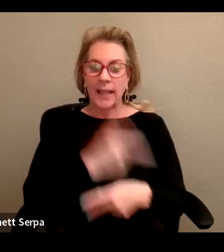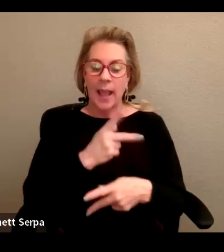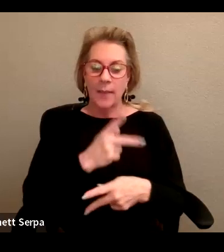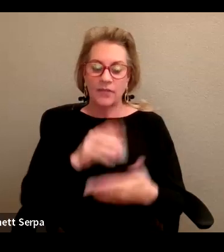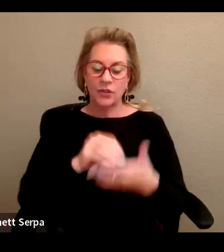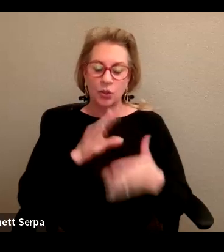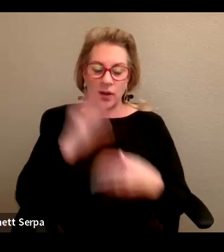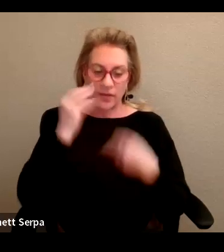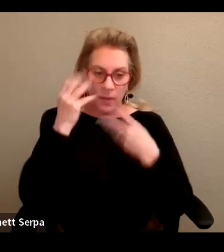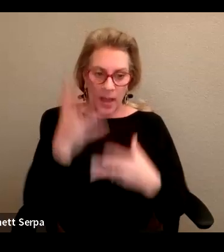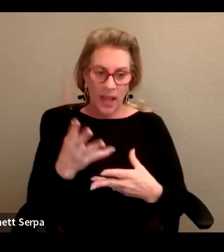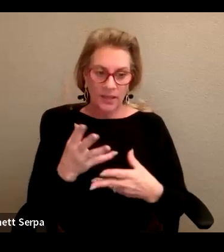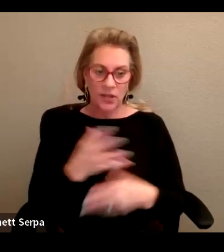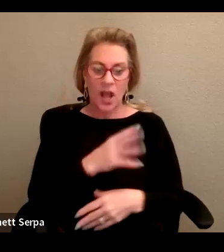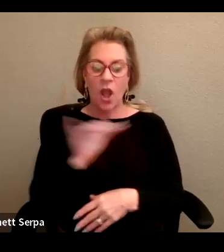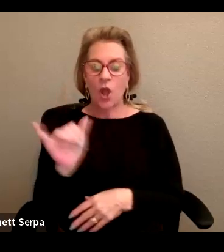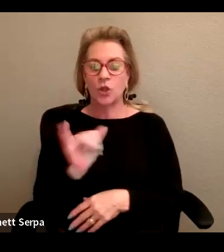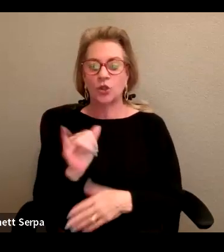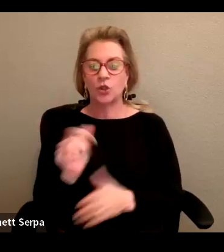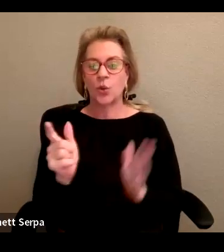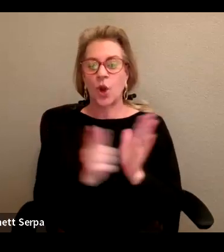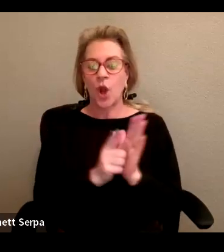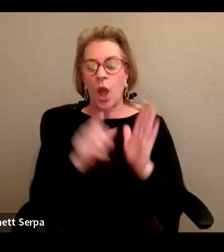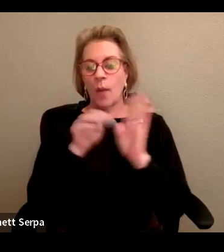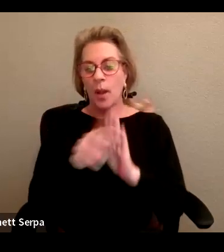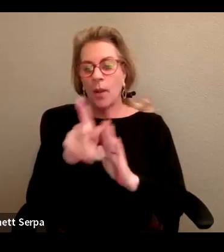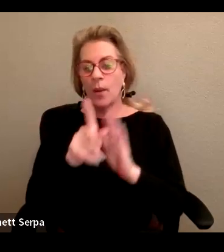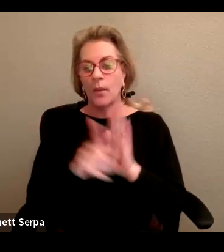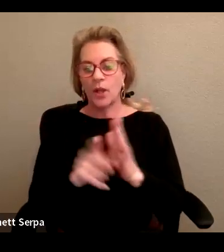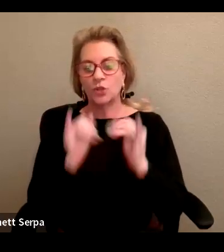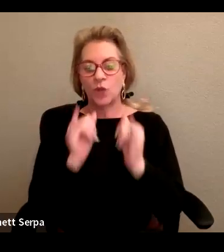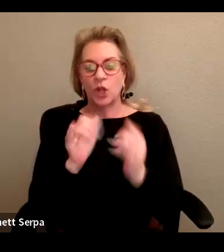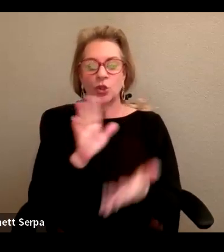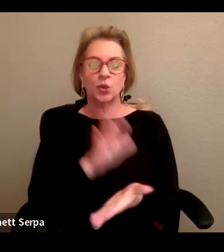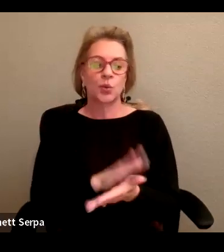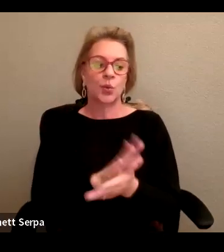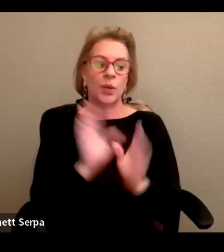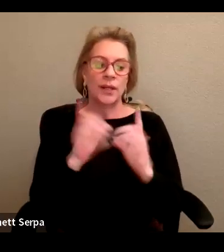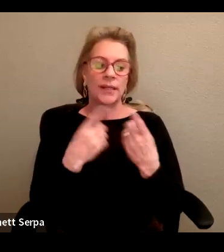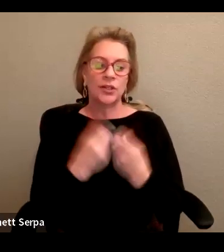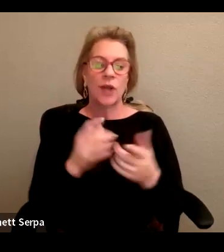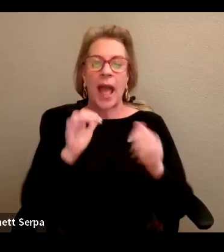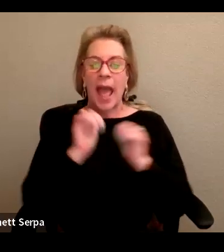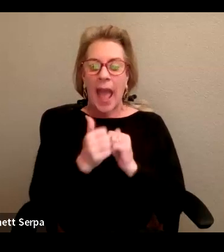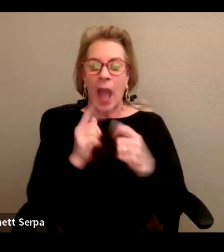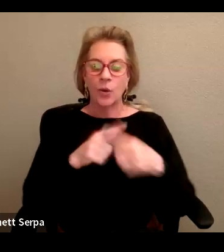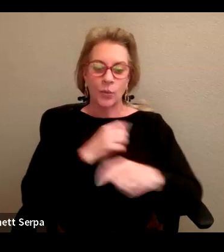a summary of laws and model policies instructing school districts on ways to protect against the